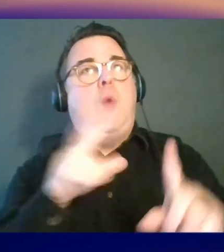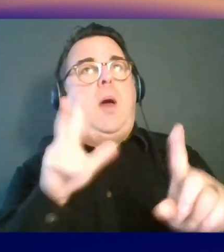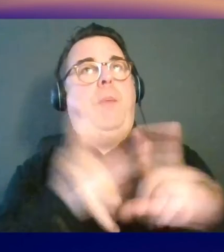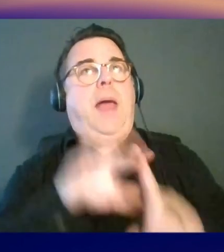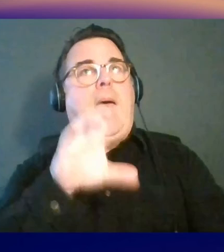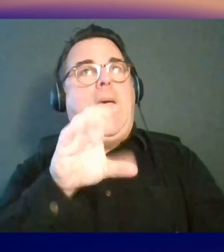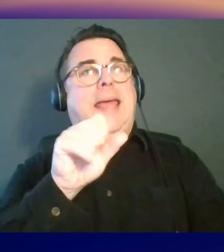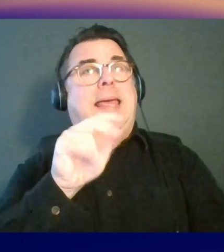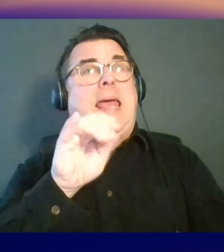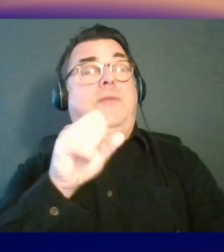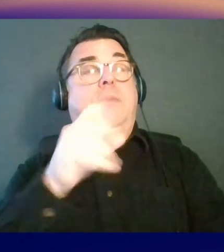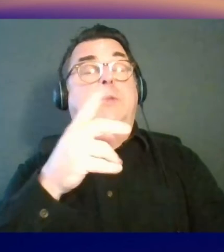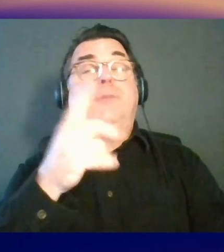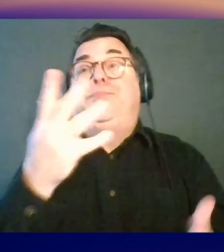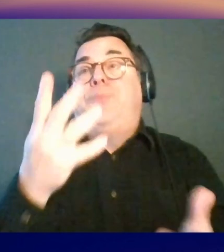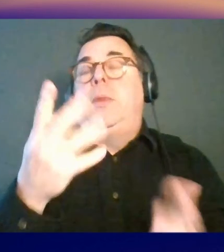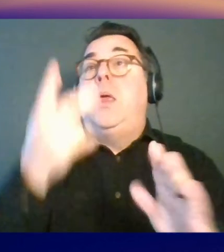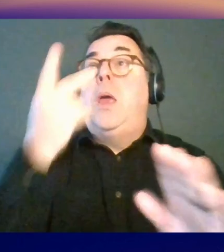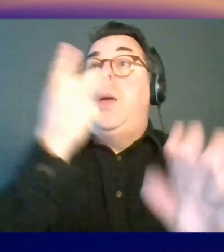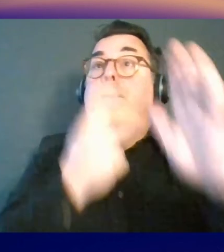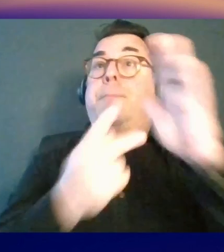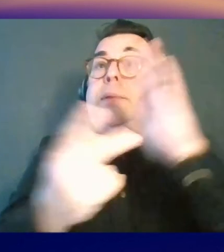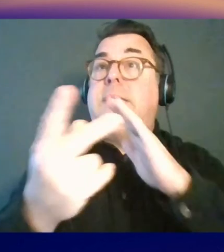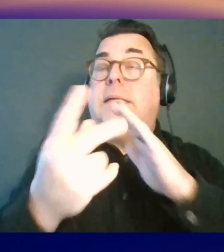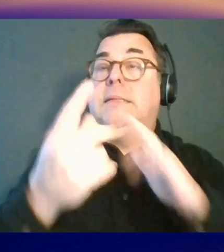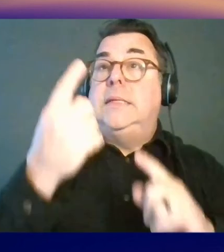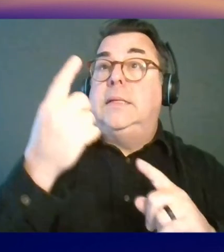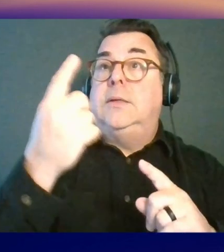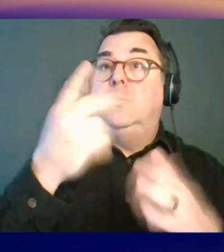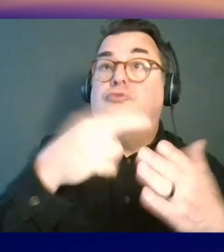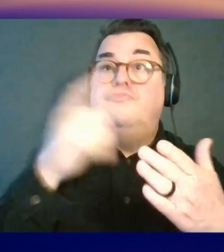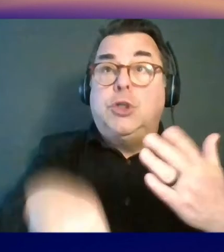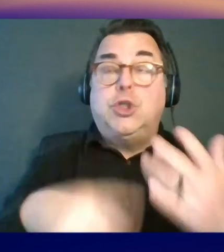Predicting customer term, fraud detection, Yeah.